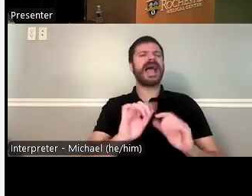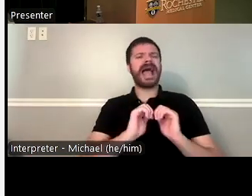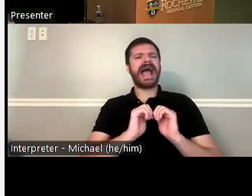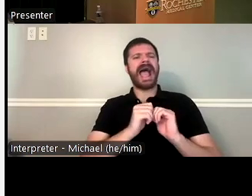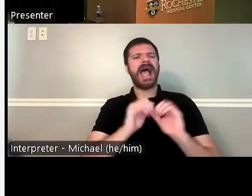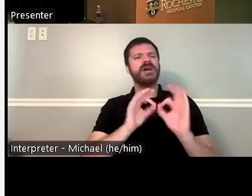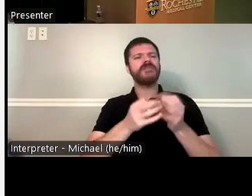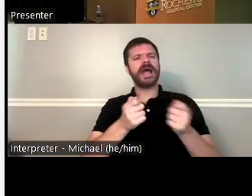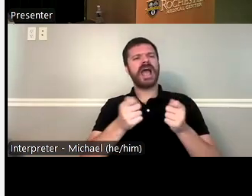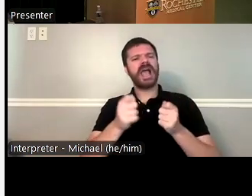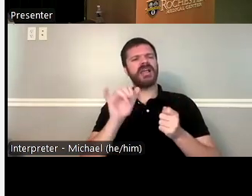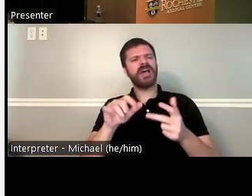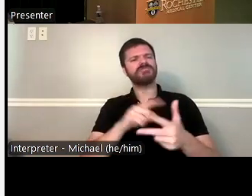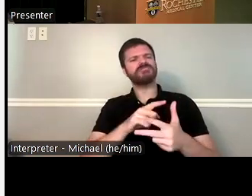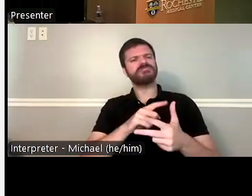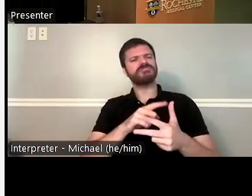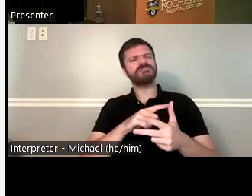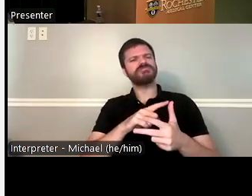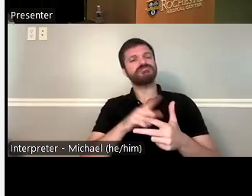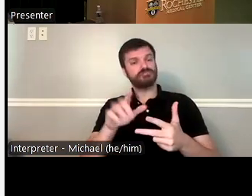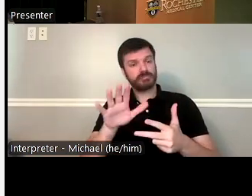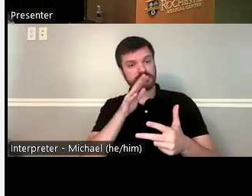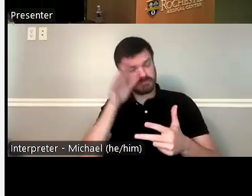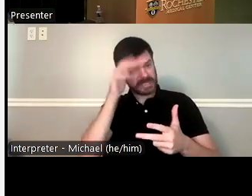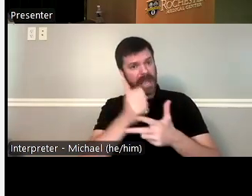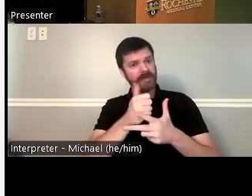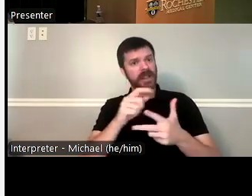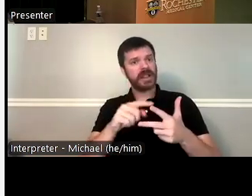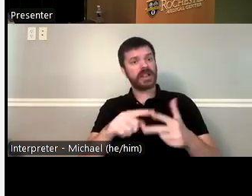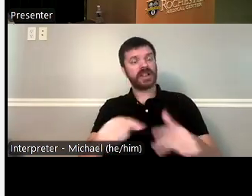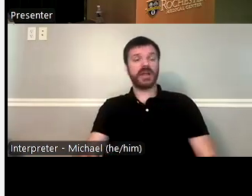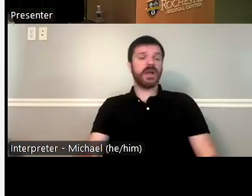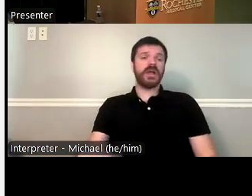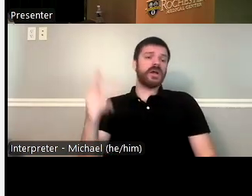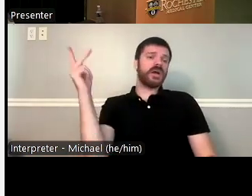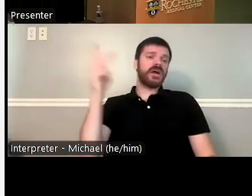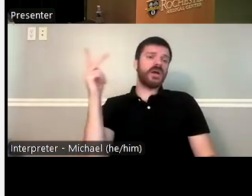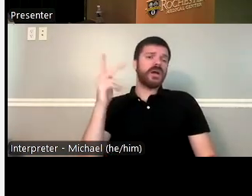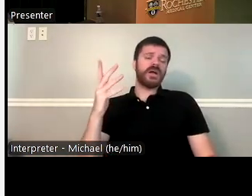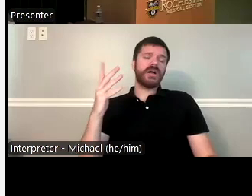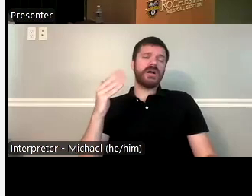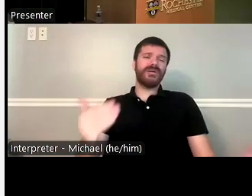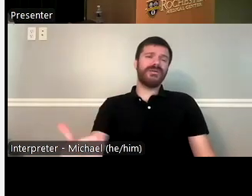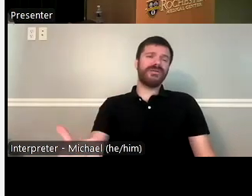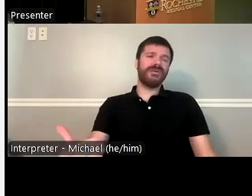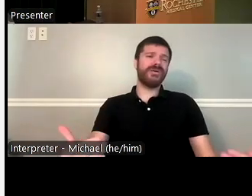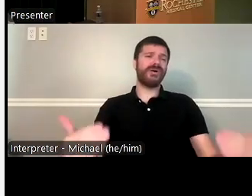that how were your how helpful were your parents they were so overwhelmed um at that I tried to